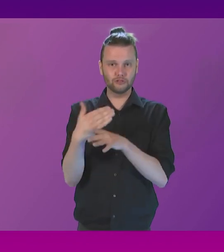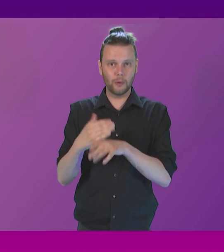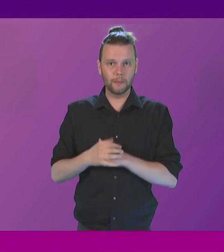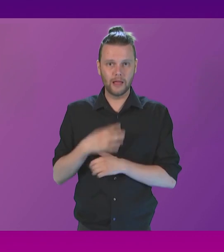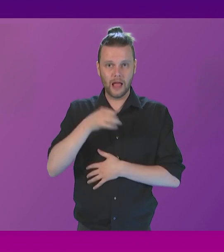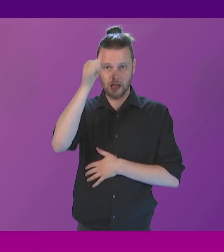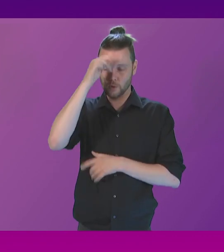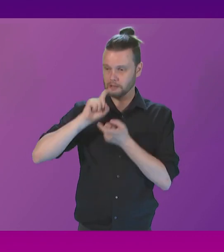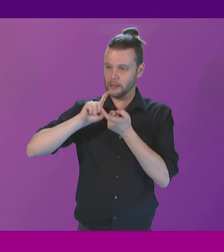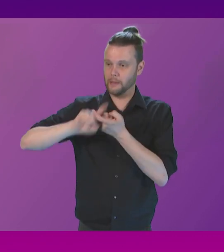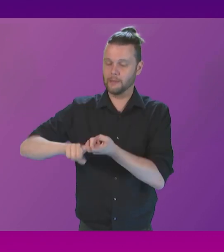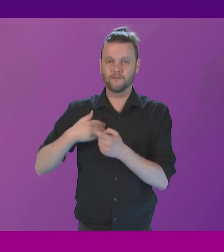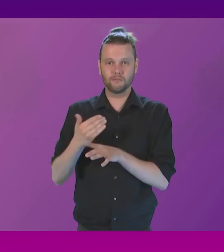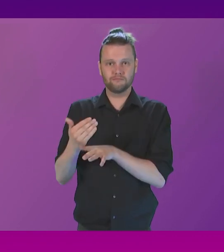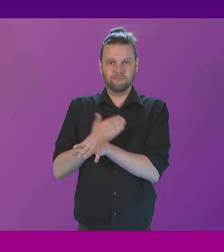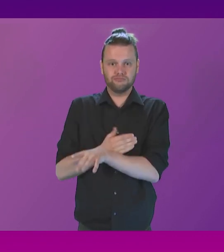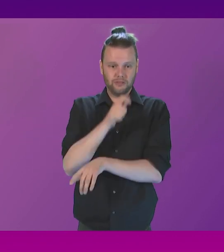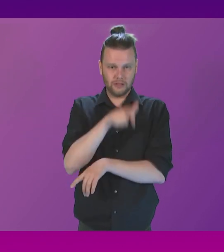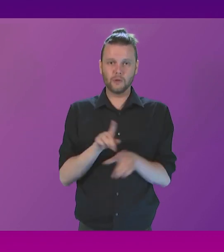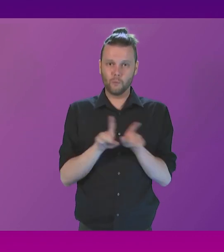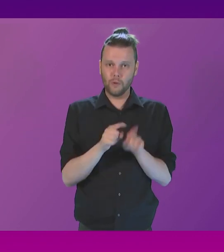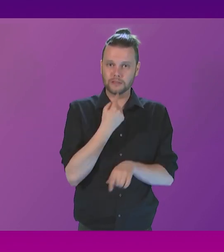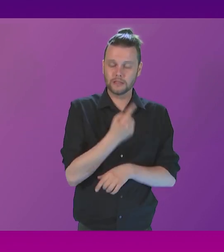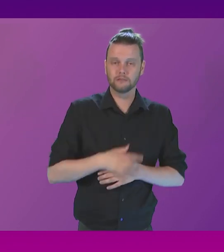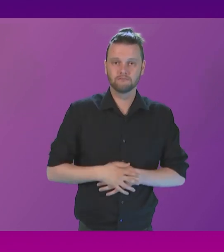commitment that was made by my predecessor, as well. I am, of course, more than happy to look